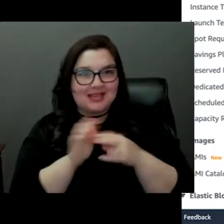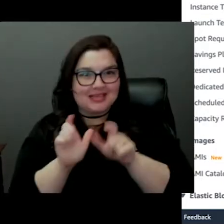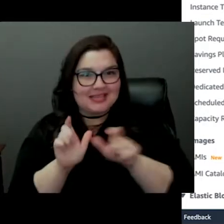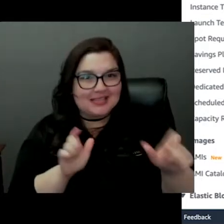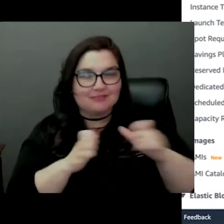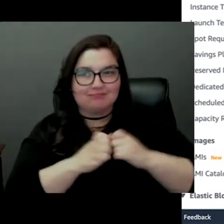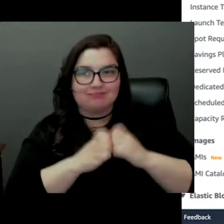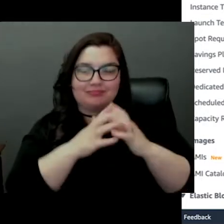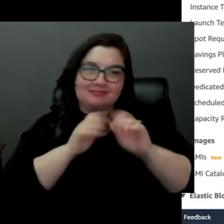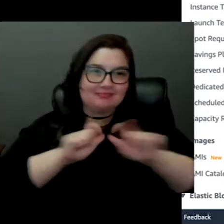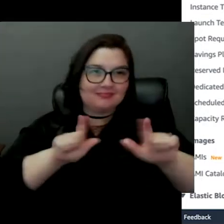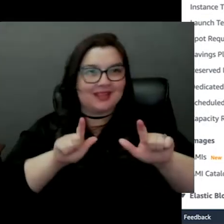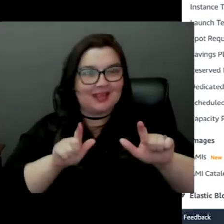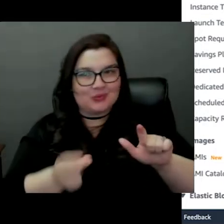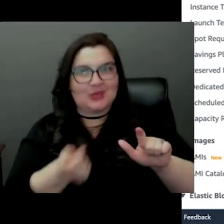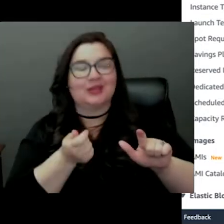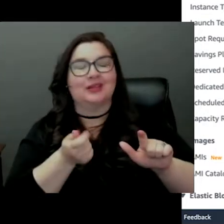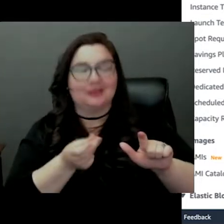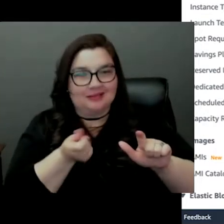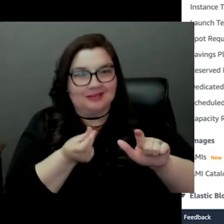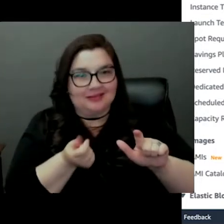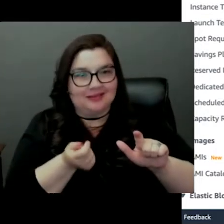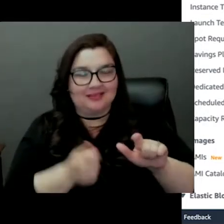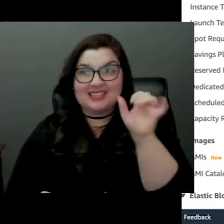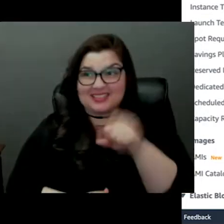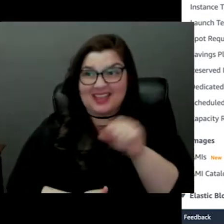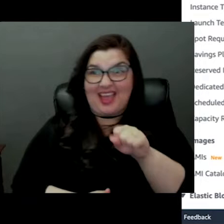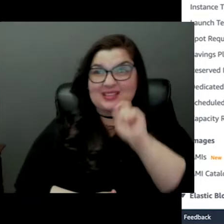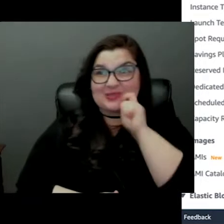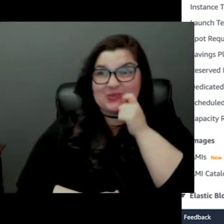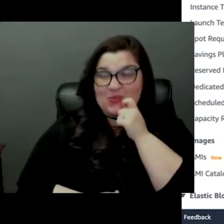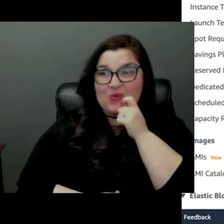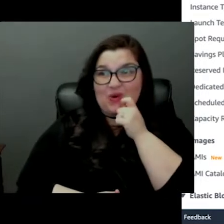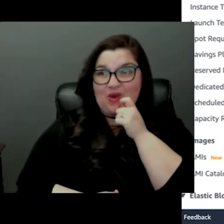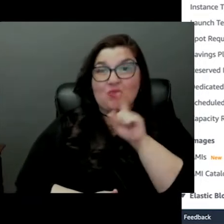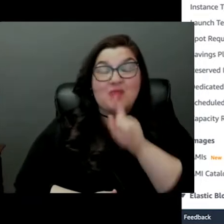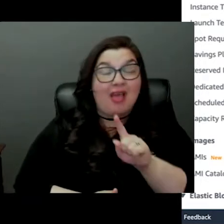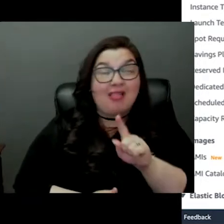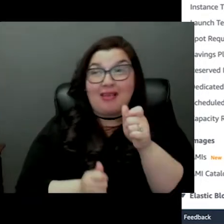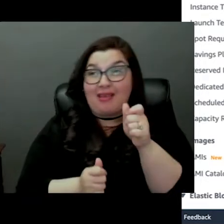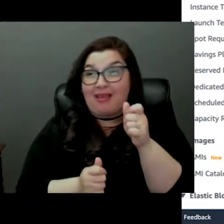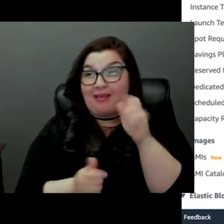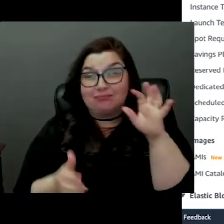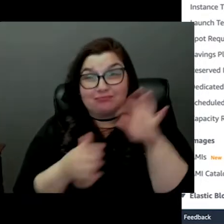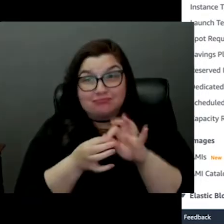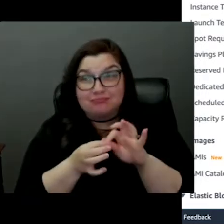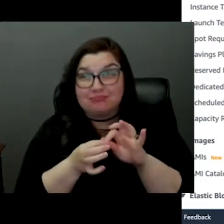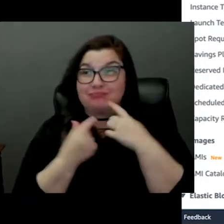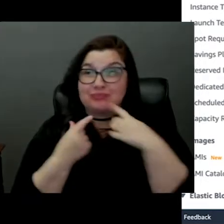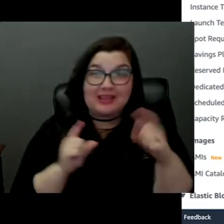And the cool thing is it works with any instant launch. So it doesn't really matter what you're using for, or how you're using it for.